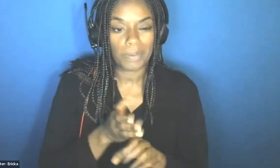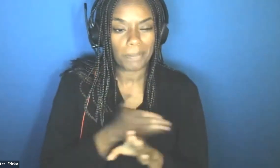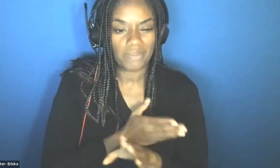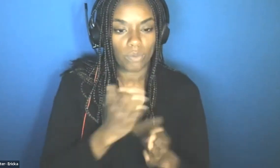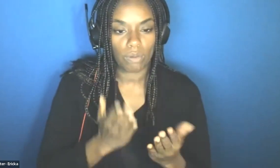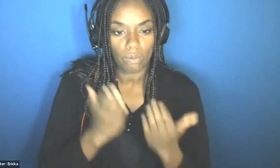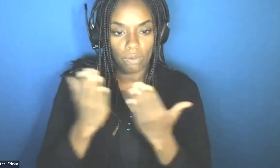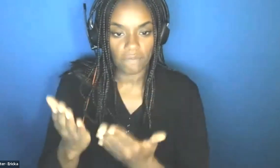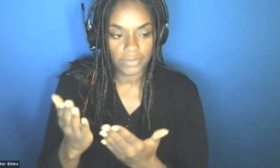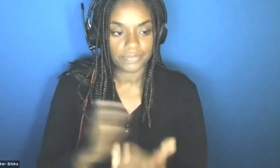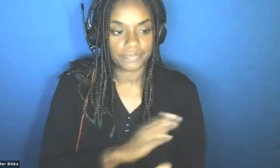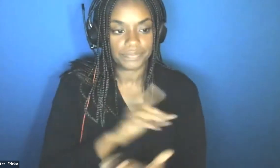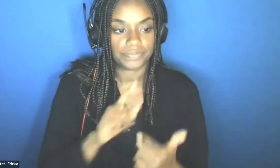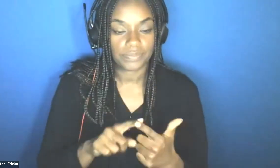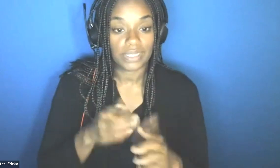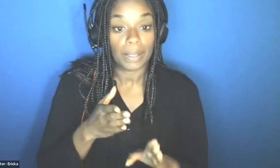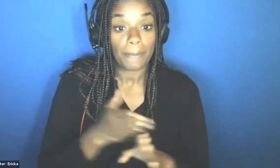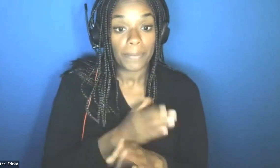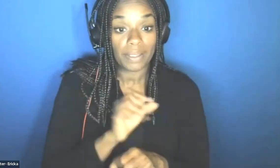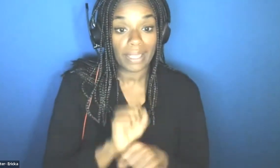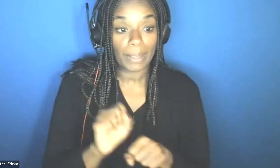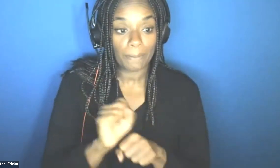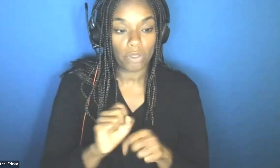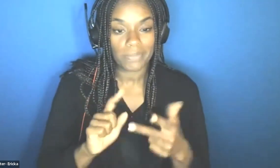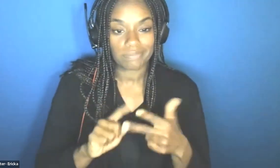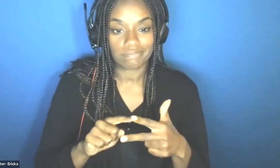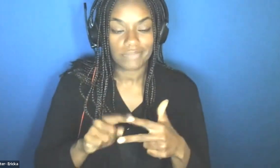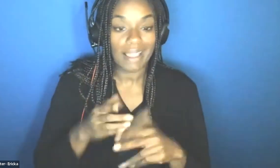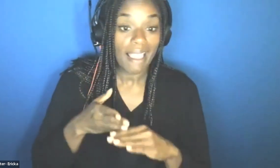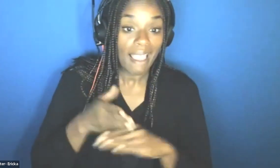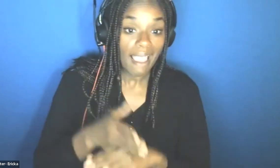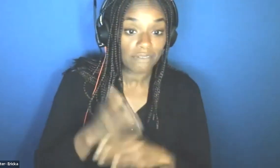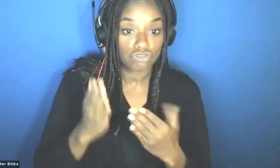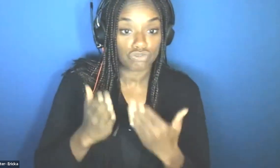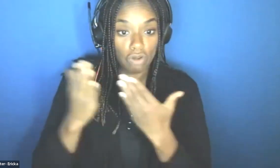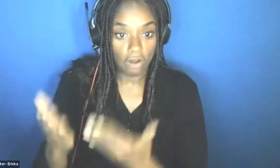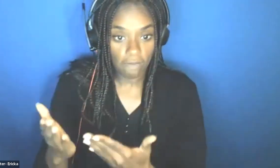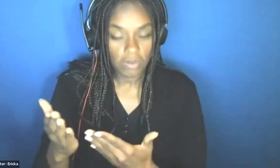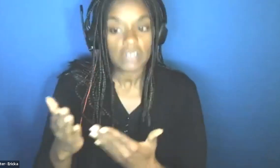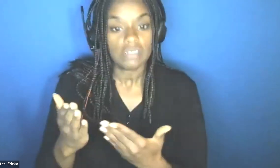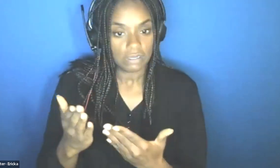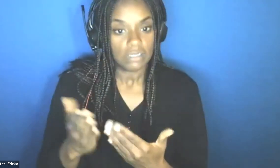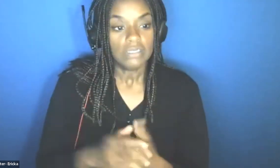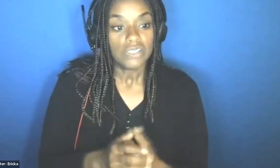And the ADA addresses addiction and recovery differently in each of those stages. So the stage 11 preemployment, preoffer.